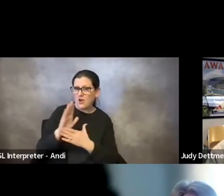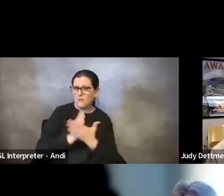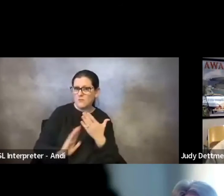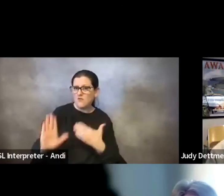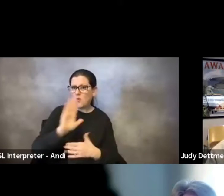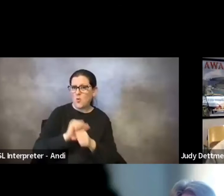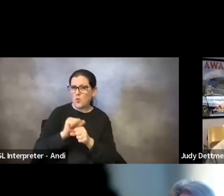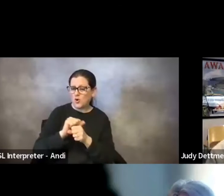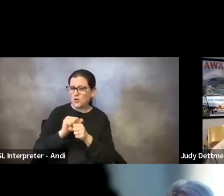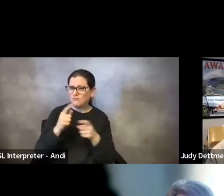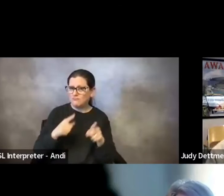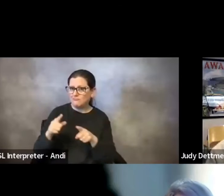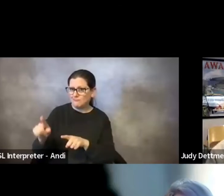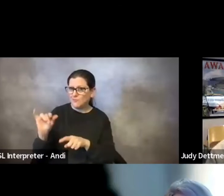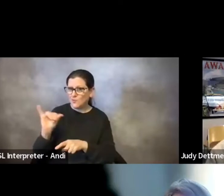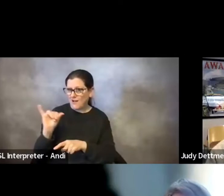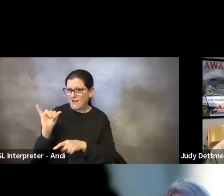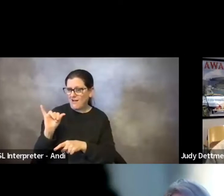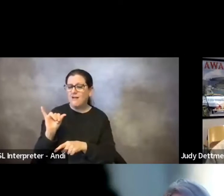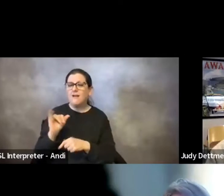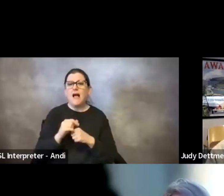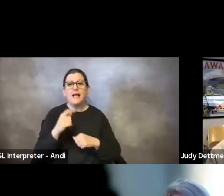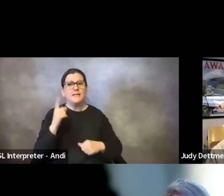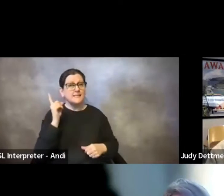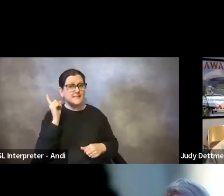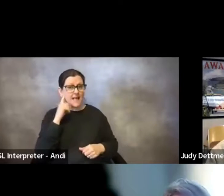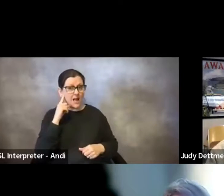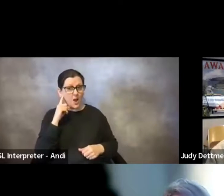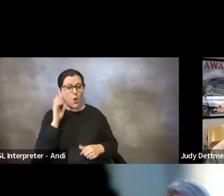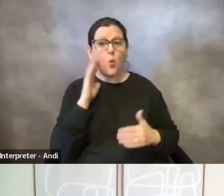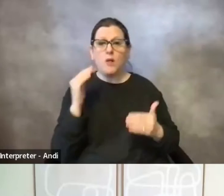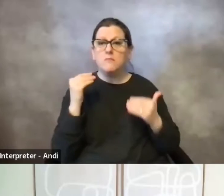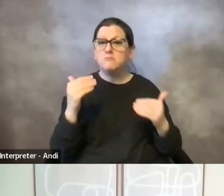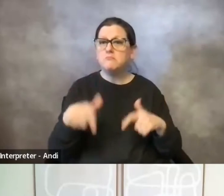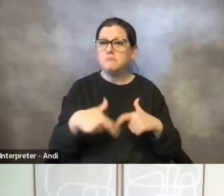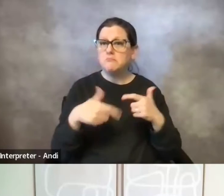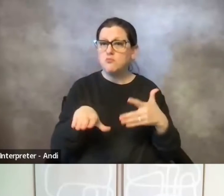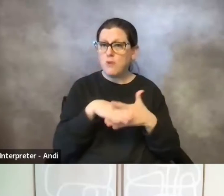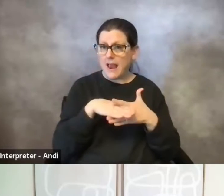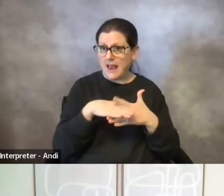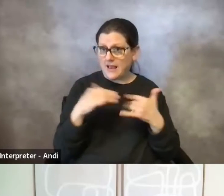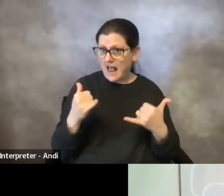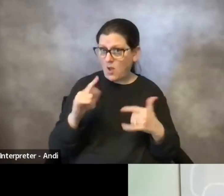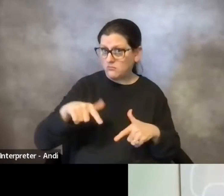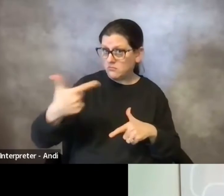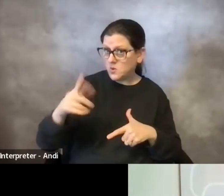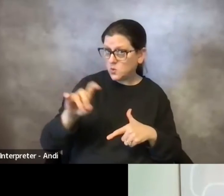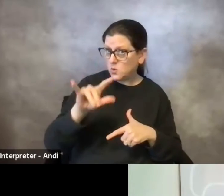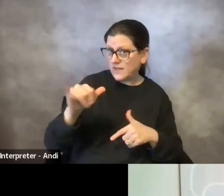happening. So I think it sounds like we're going to take a break. Judy, my turn it back to you to Judy Dettmer: Yeah, yep. Thank